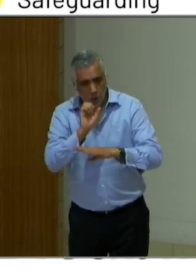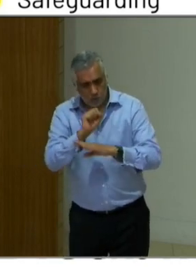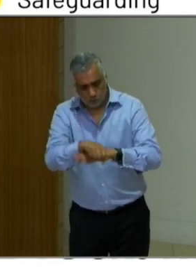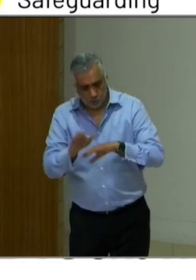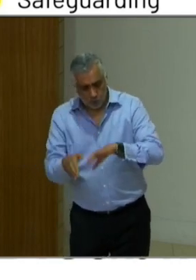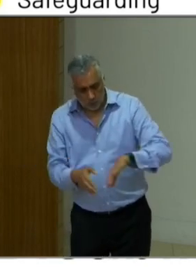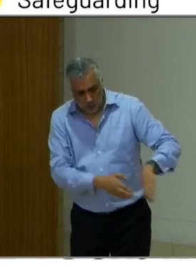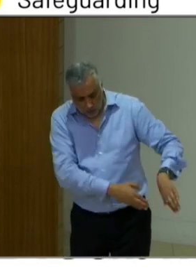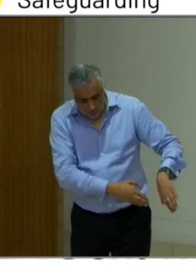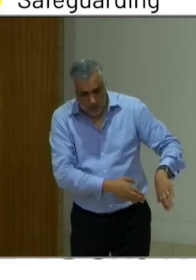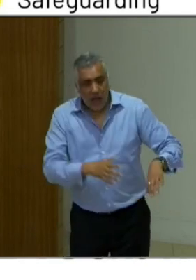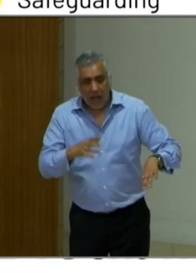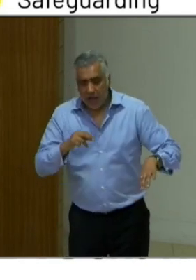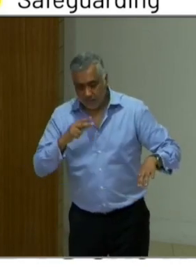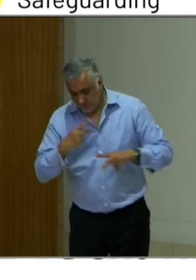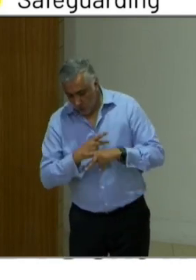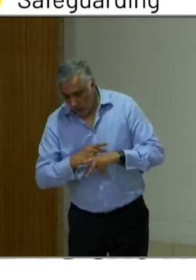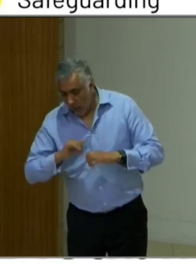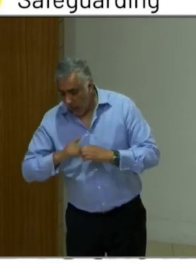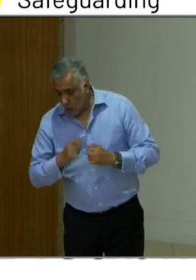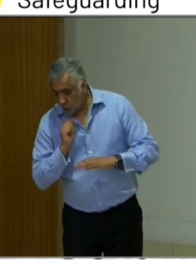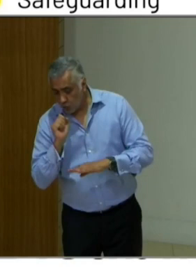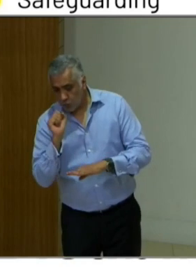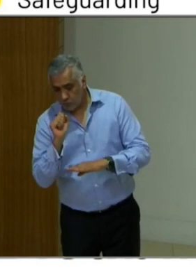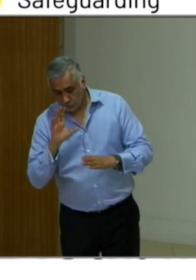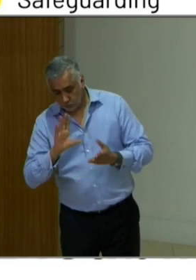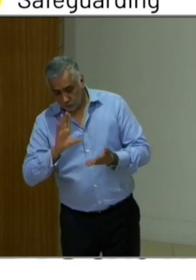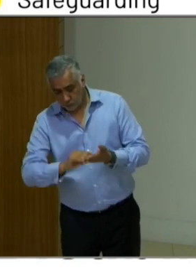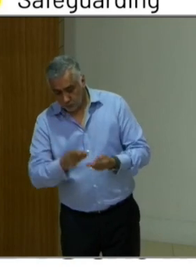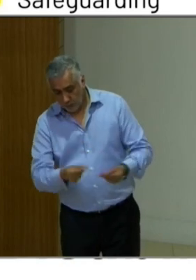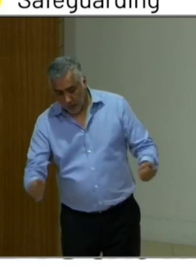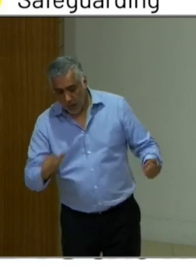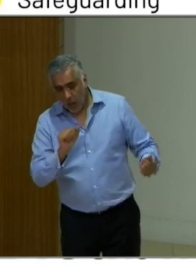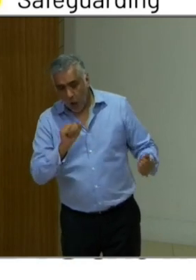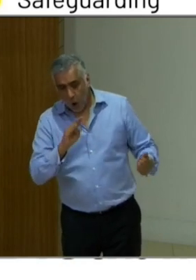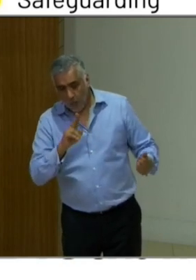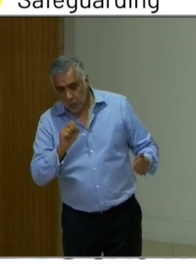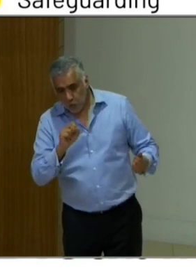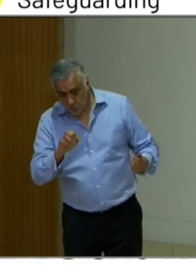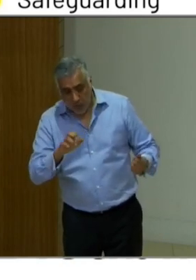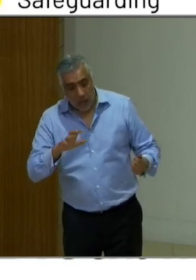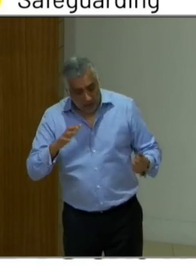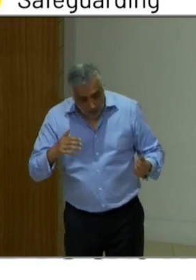to combat abuse and injustice that strikes all disabled people and not